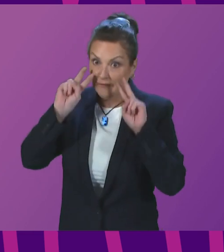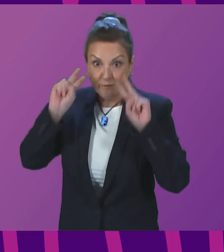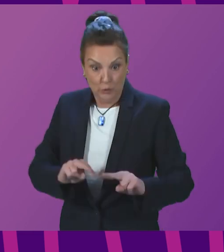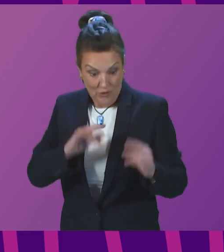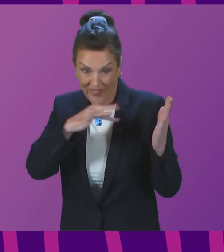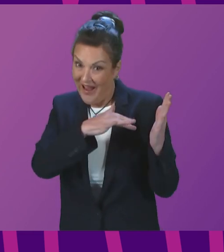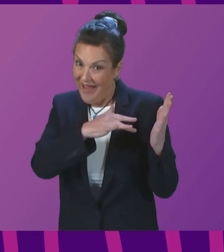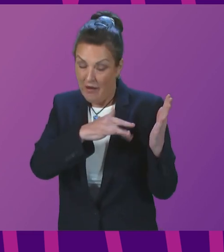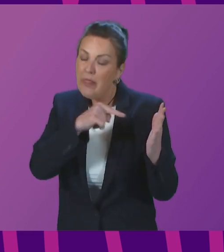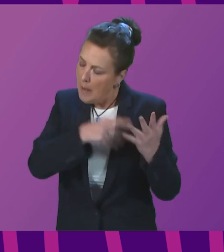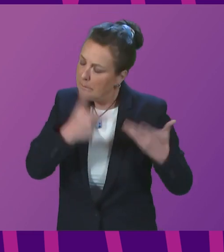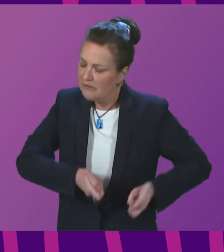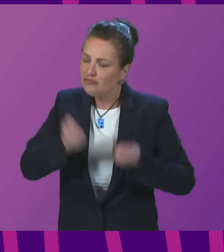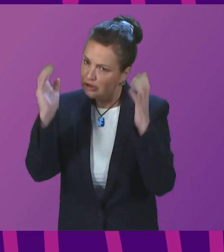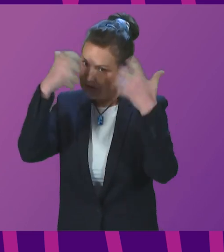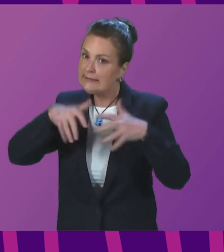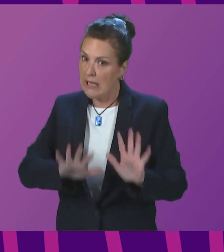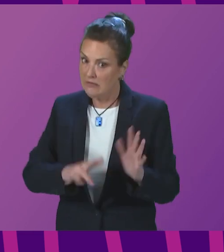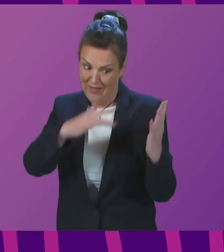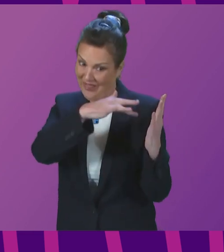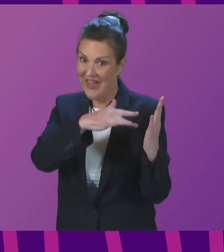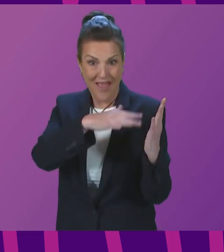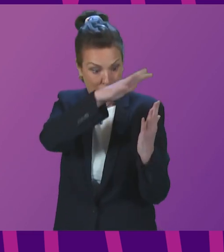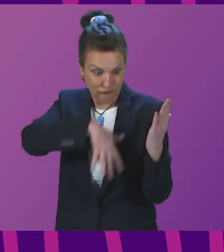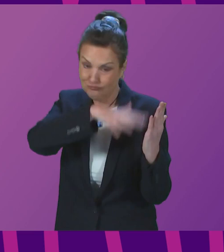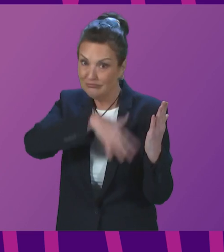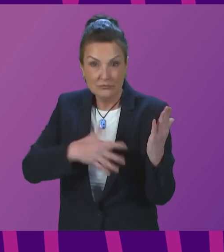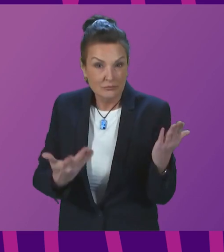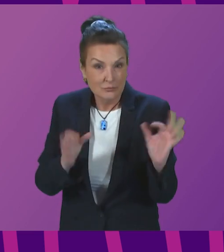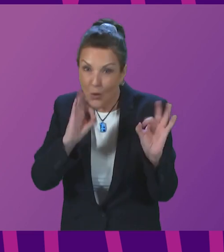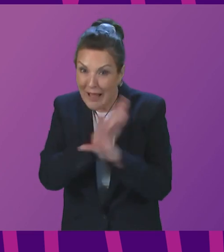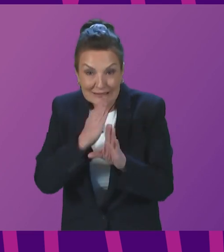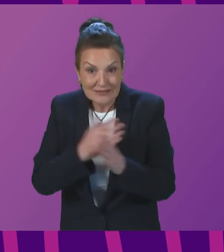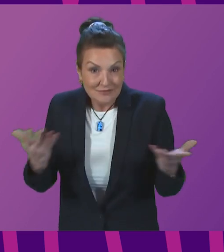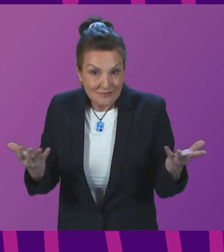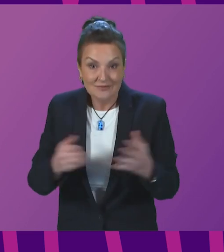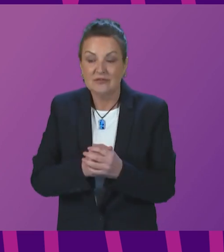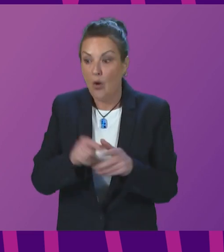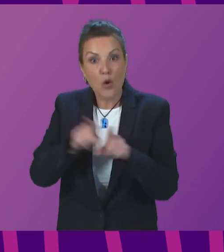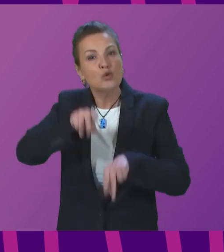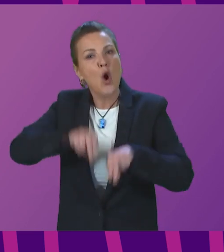articulated concerns about that—that is all laid out in the paperwork and the Audit Scotland report.